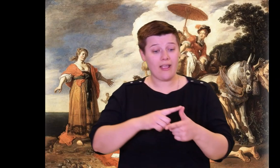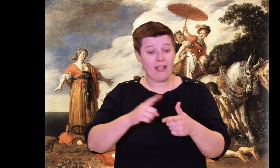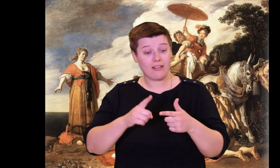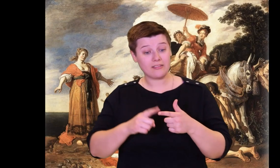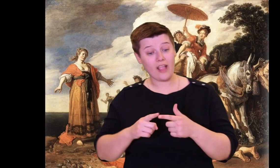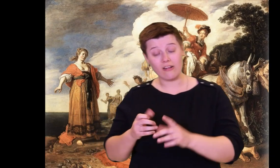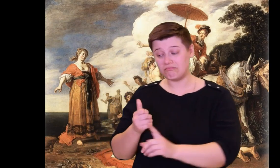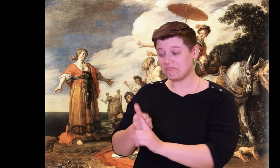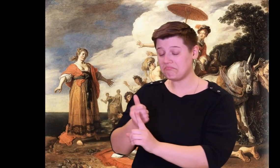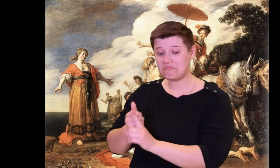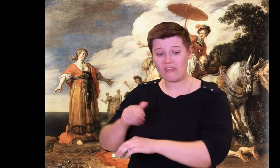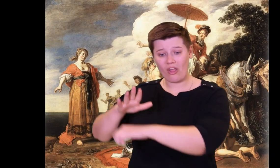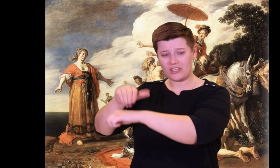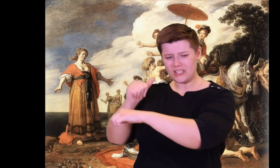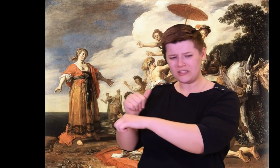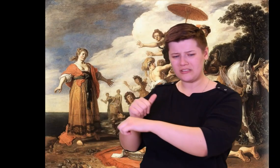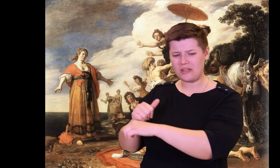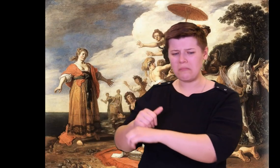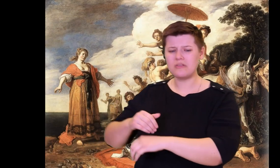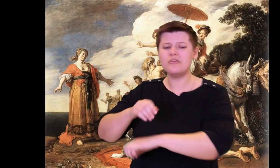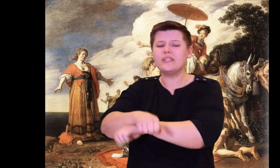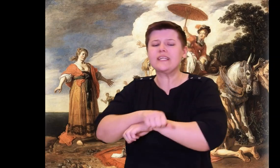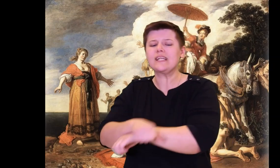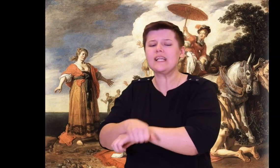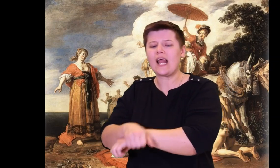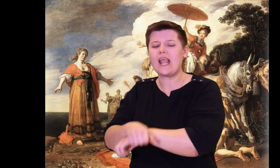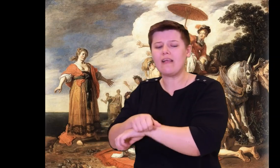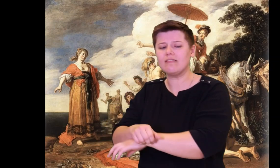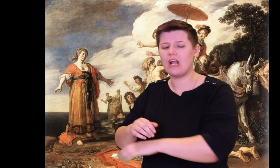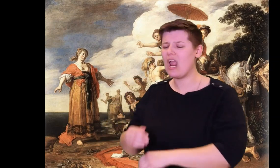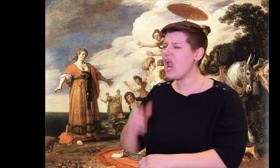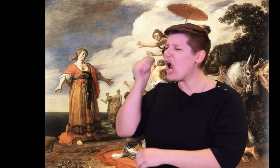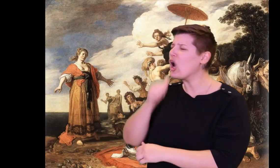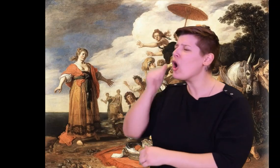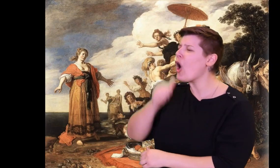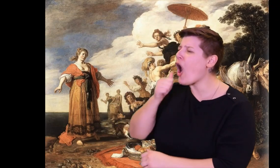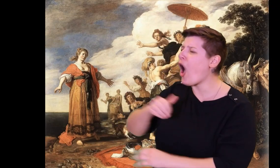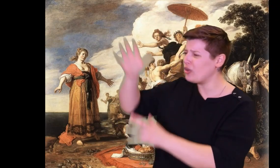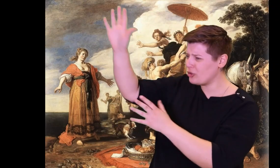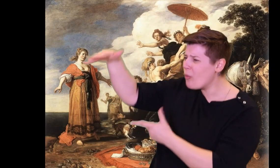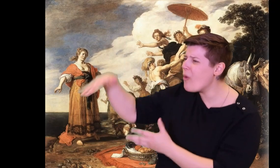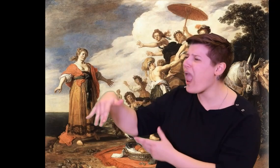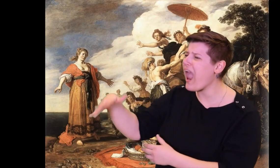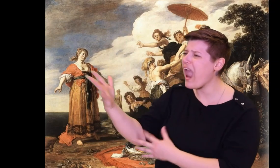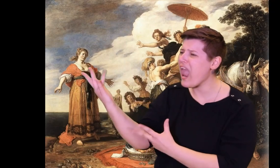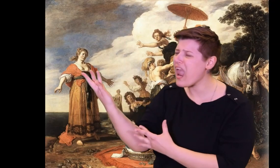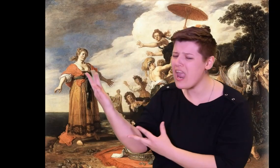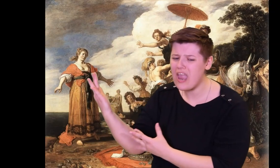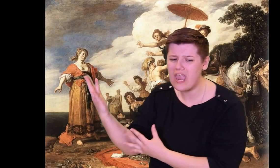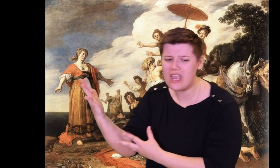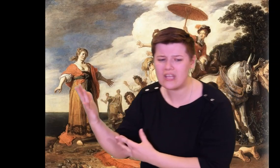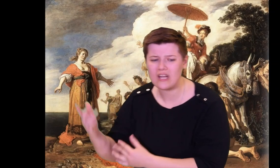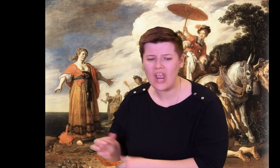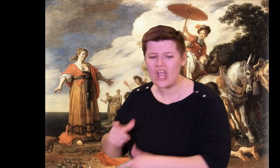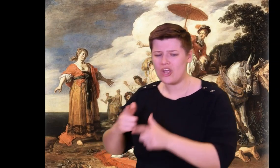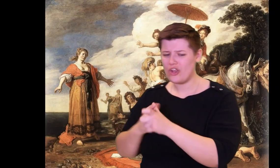And then she called her slaves with braided hair. “Wait, girls! Why are you running from this man?